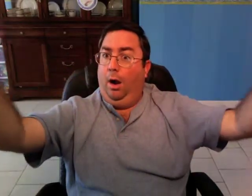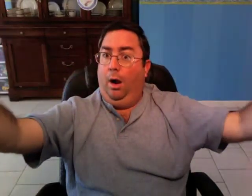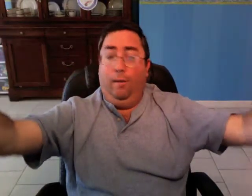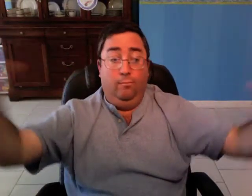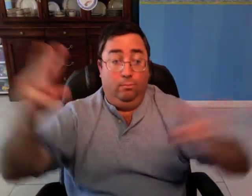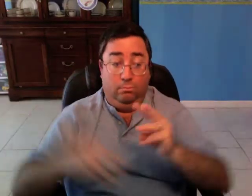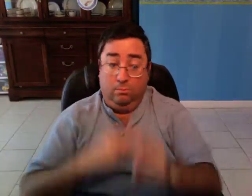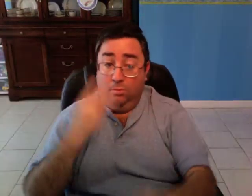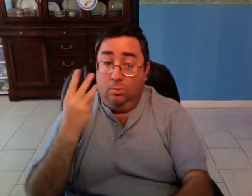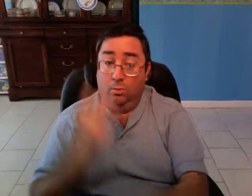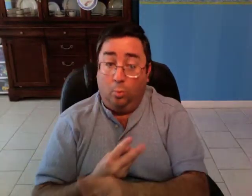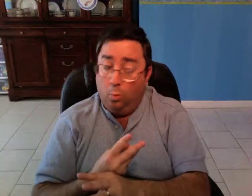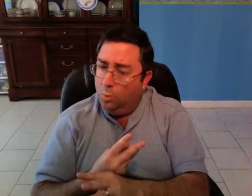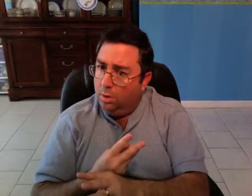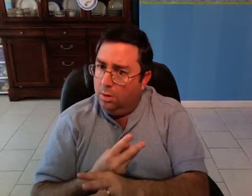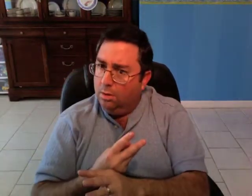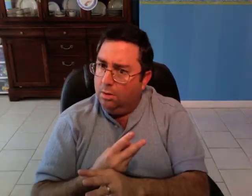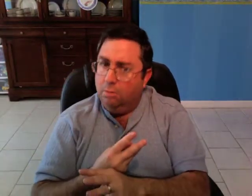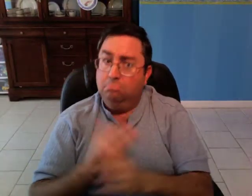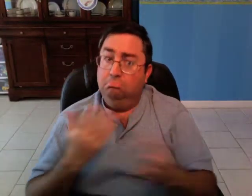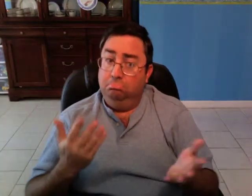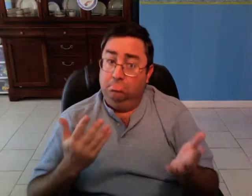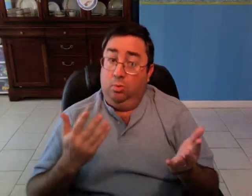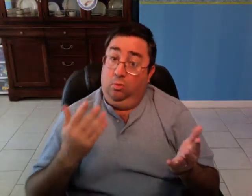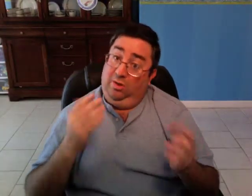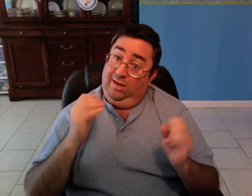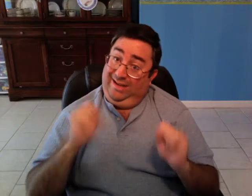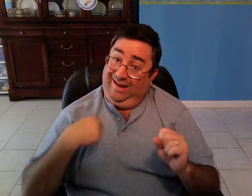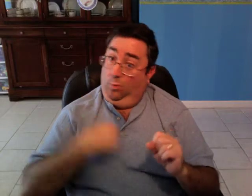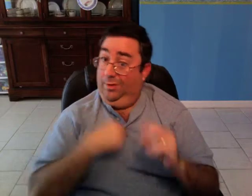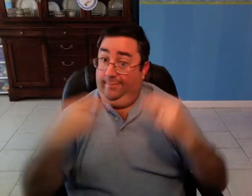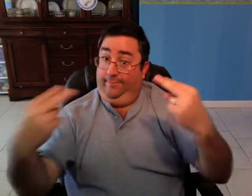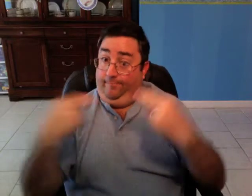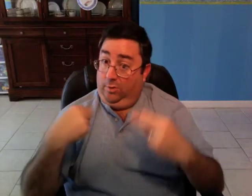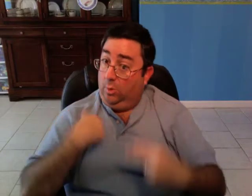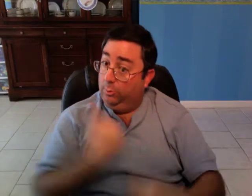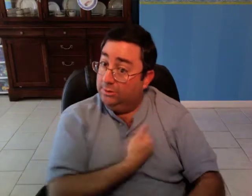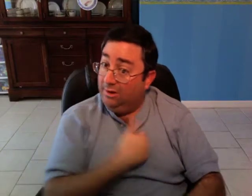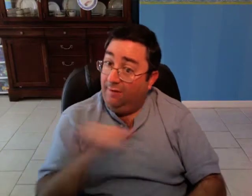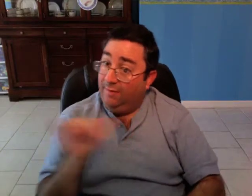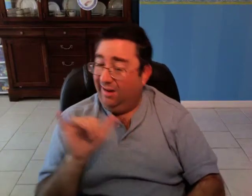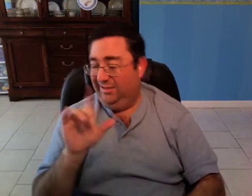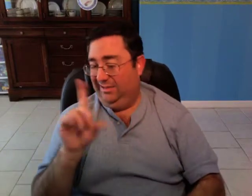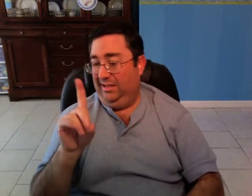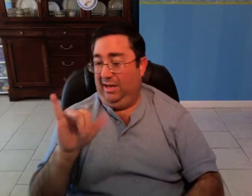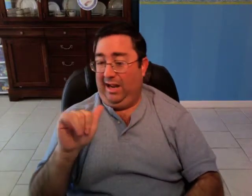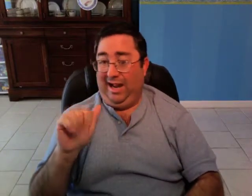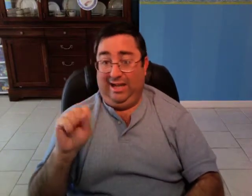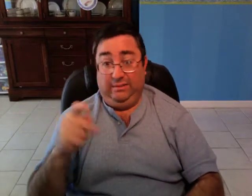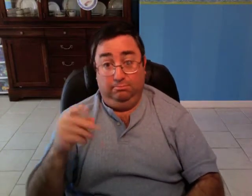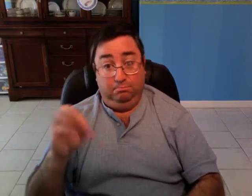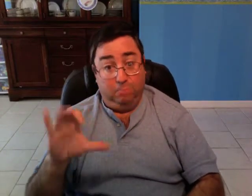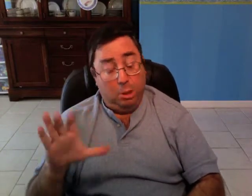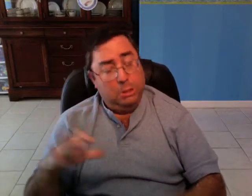So can we view ourselves as "diasporic"?